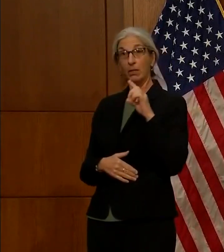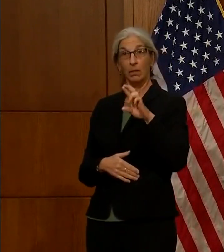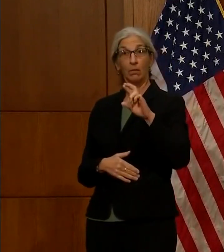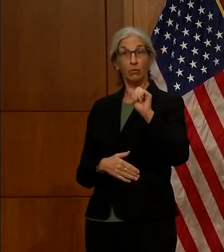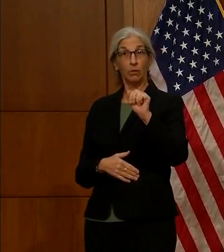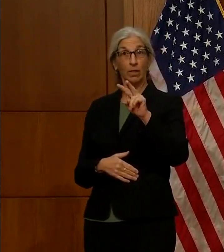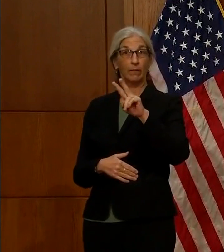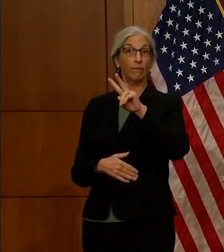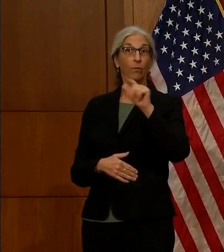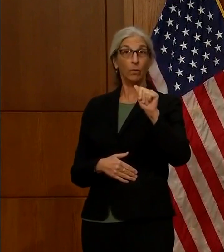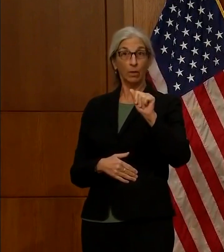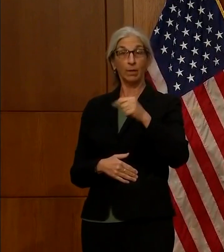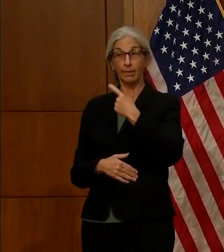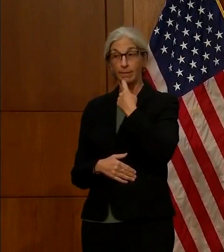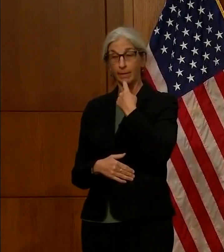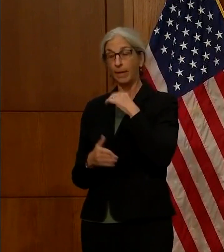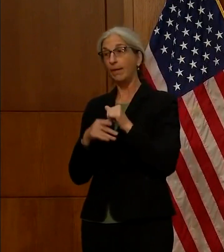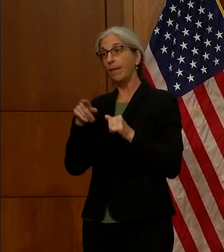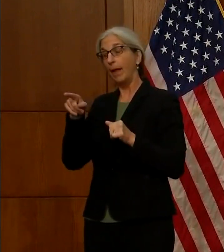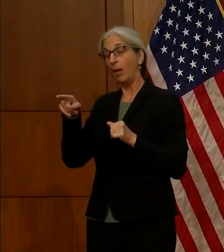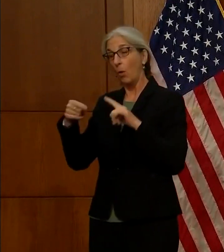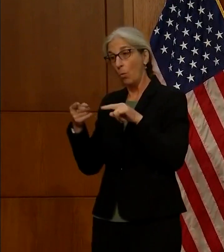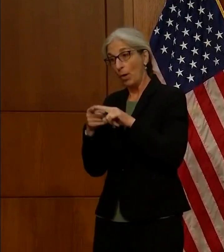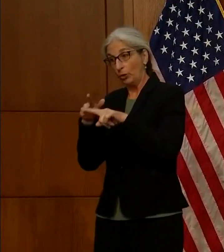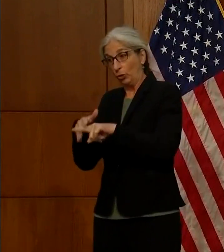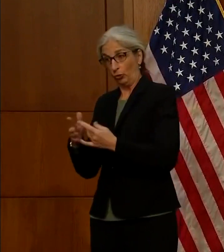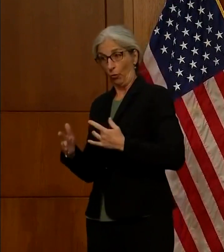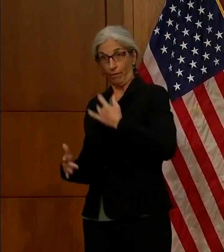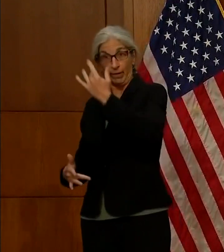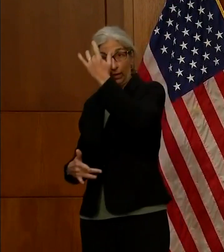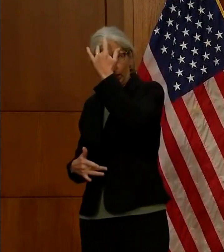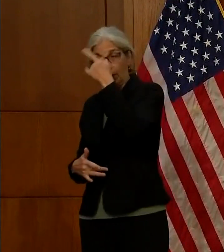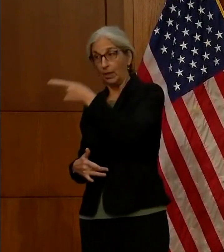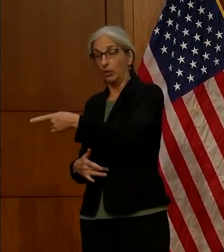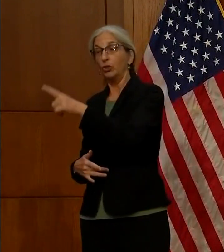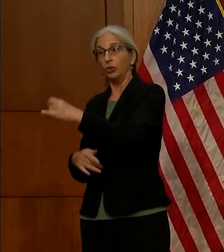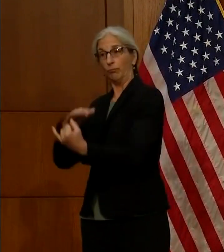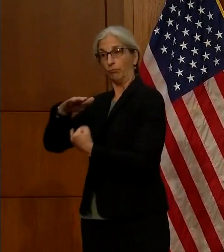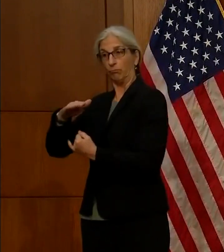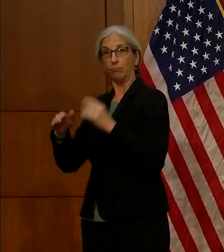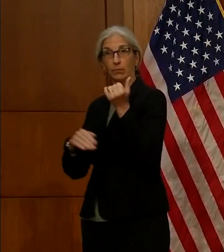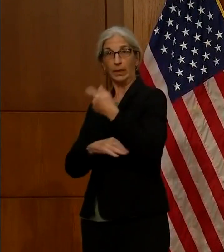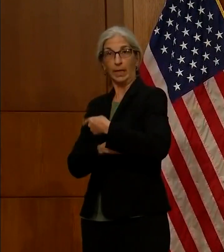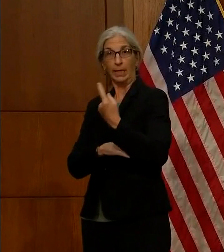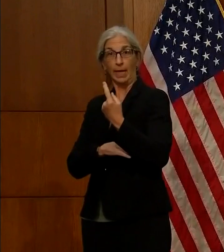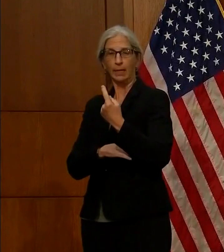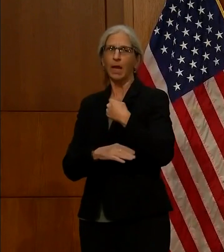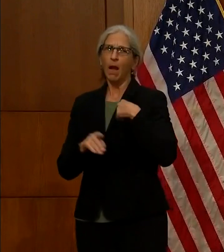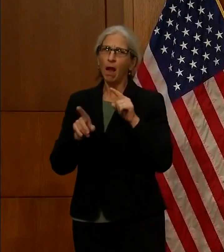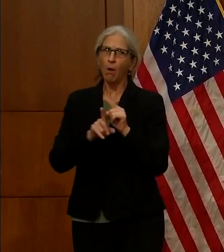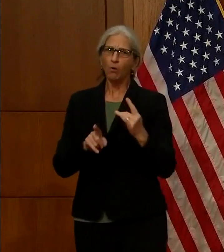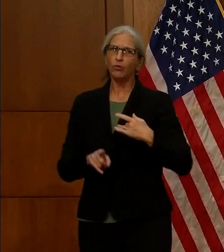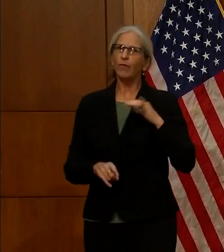AS DOCTOR OF THE LAW HAS REVIEWED. A WAS TEN DAYS FROM THE BEGINNING OF HER ISOLATION